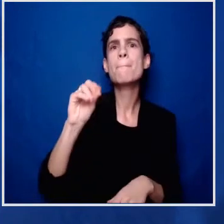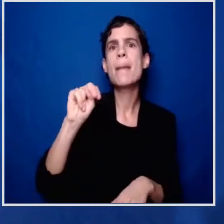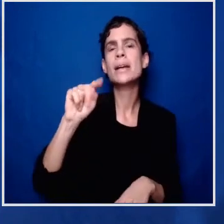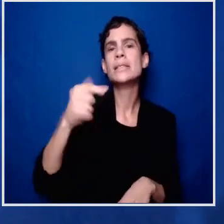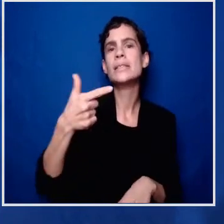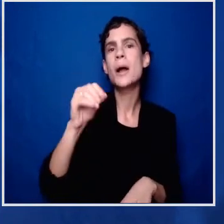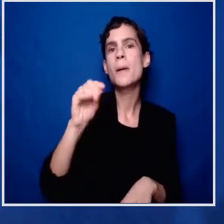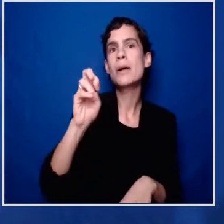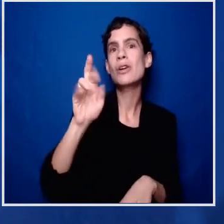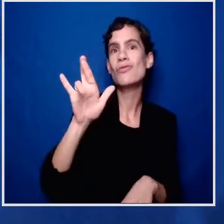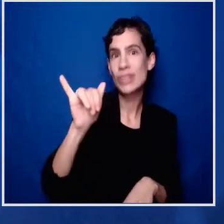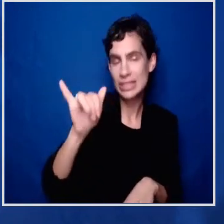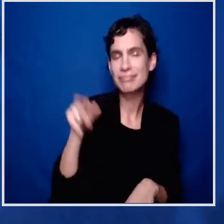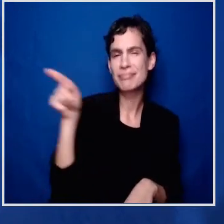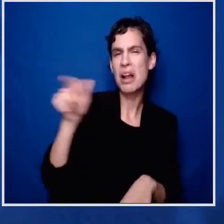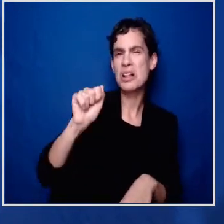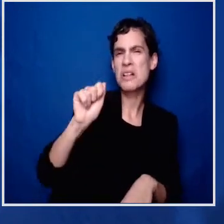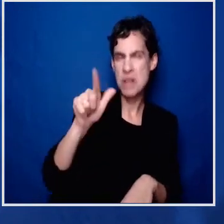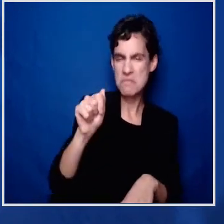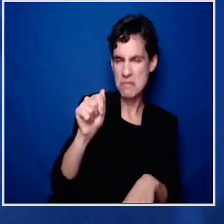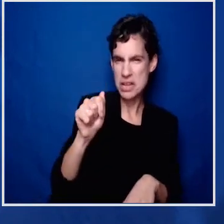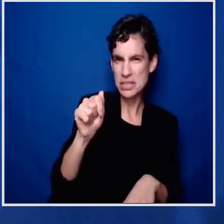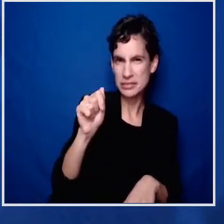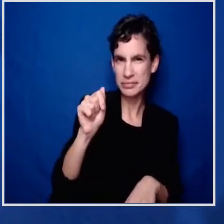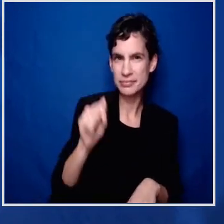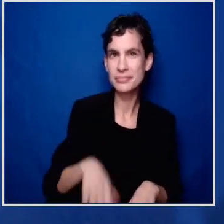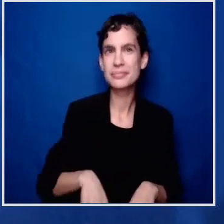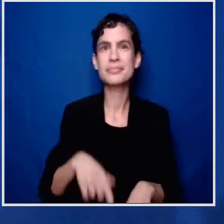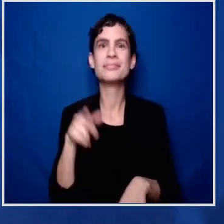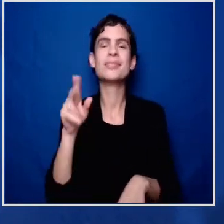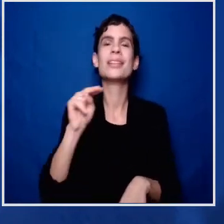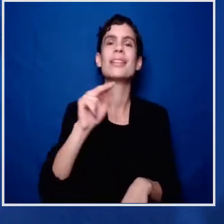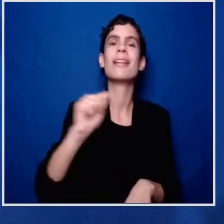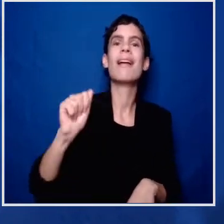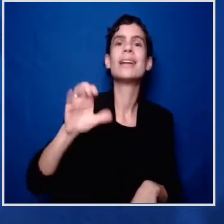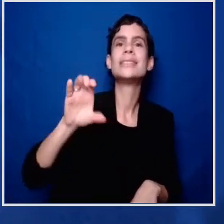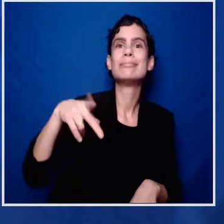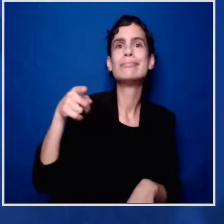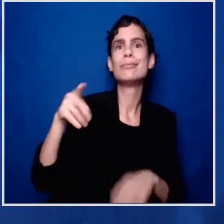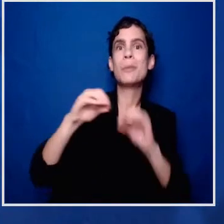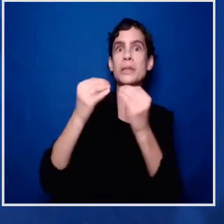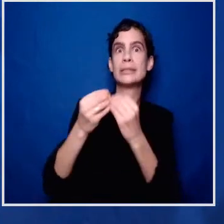DR. KING SERVED ON THE EXECUTIVE COMMITTEE OF THE MONTGOMERY, ALABAMA, NAACP. IT IS CLEAR ALL THESE YEARS LATER, HIS WORDS AND DEEDS